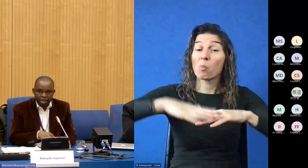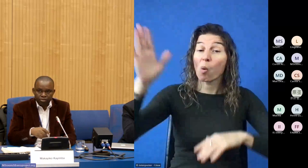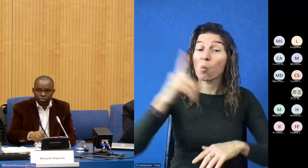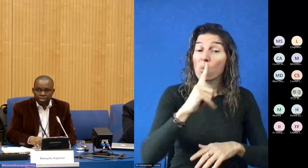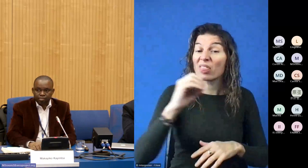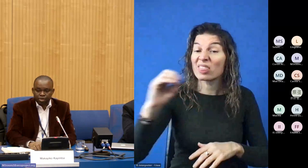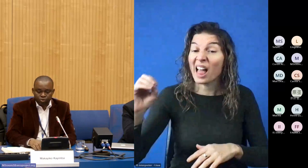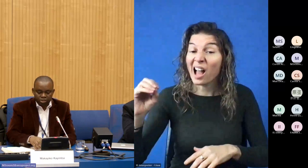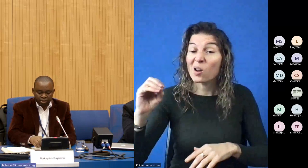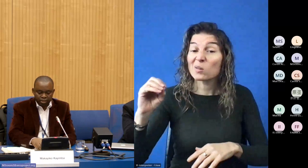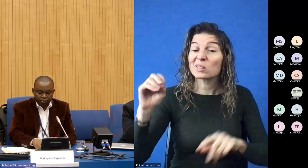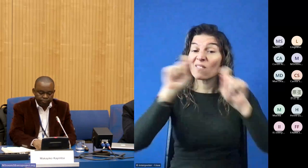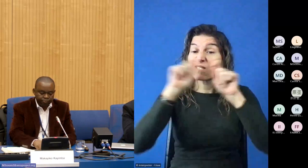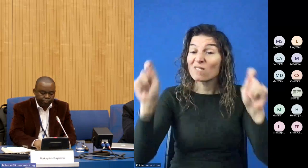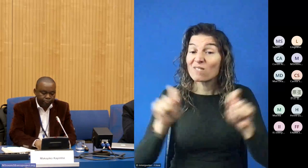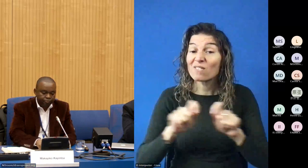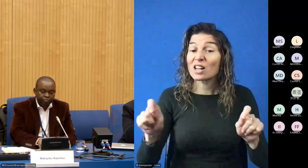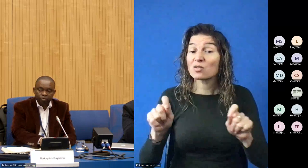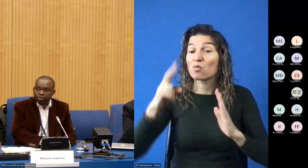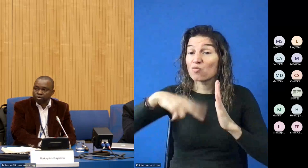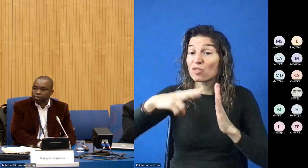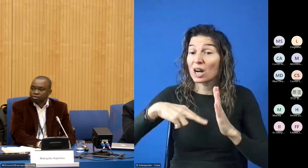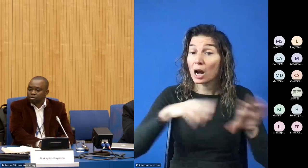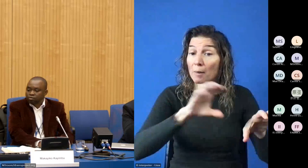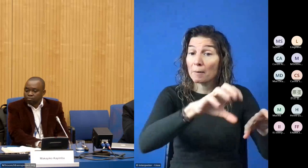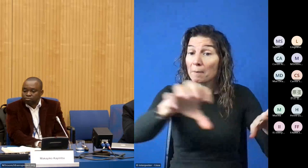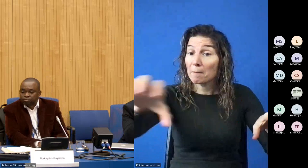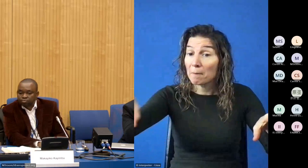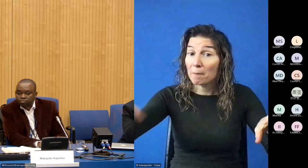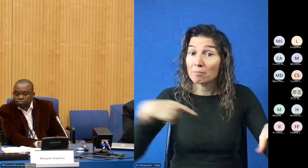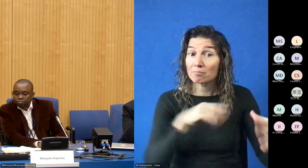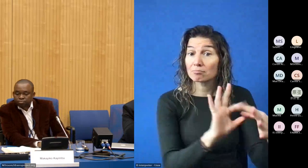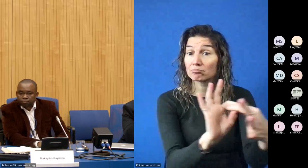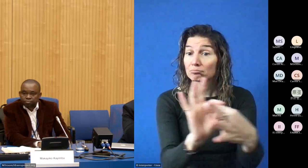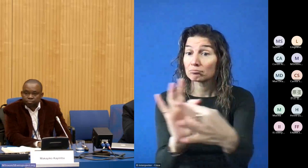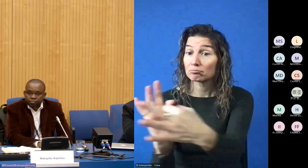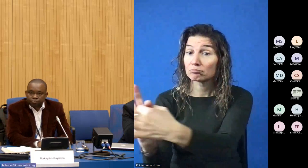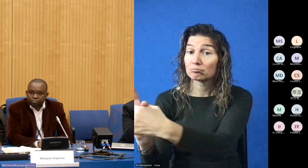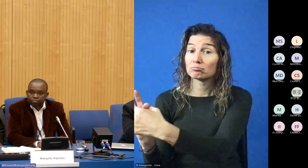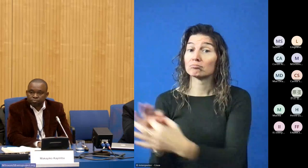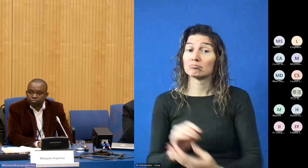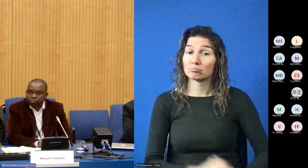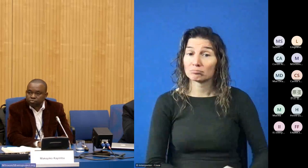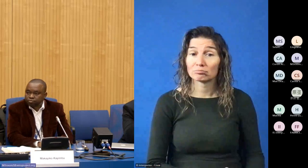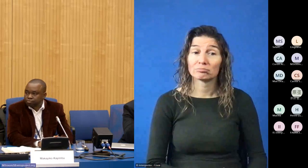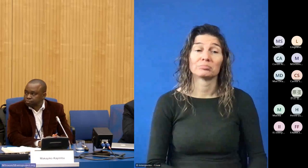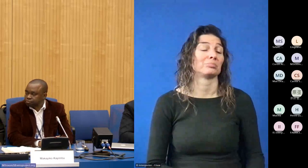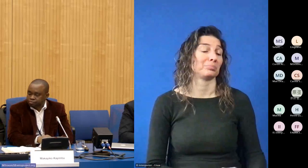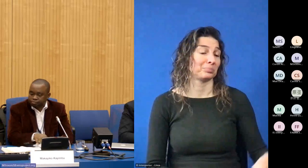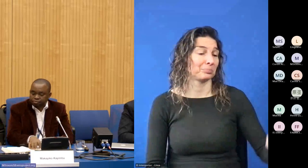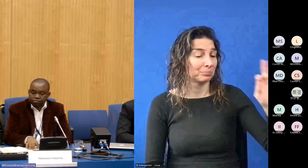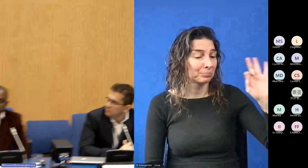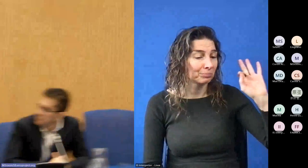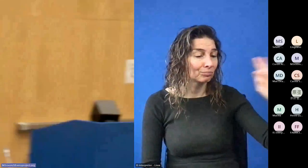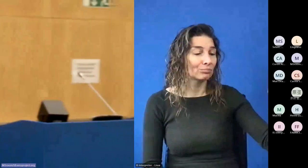yeah, those are the main ones. Thank you. SPEAKER: Thank you. It is a wonderful opportunity